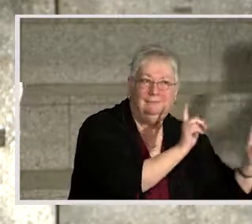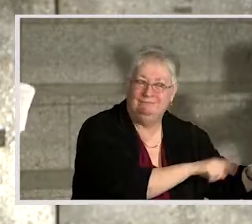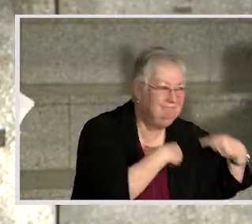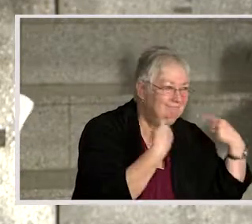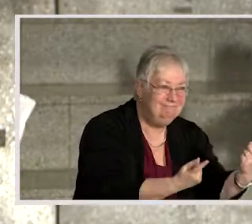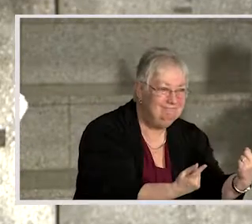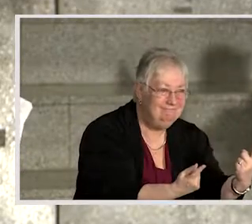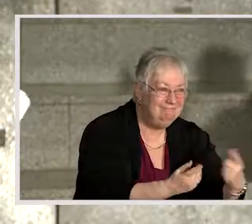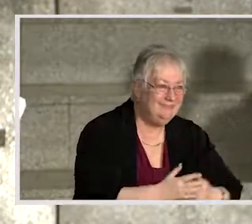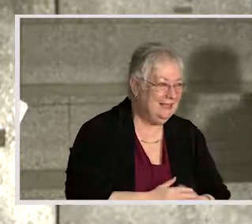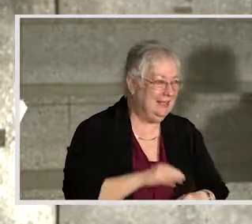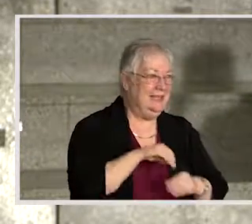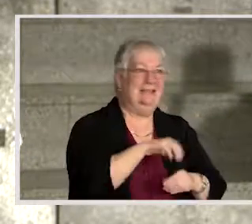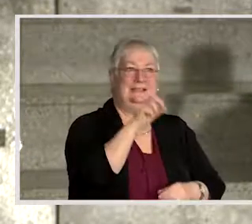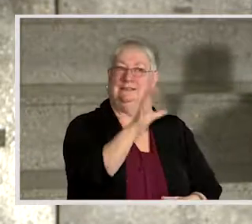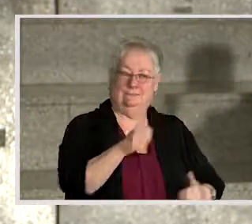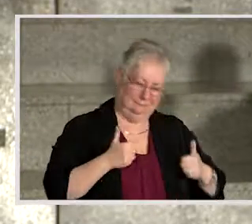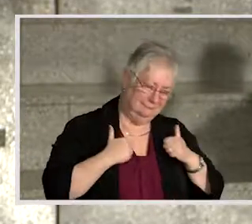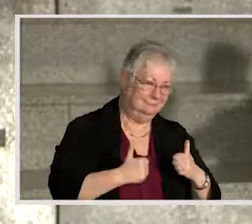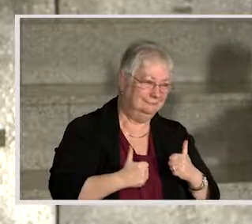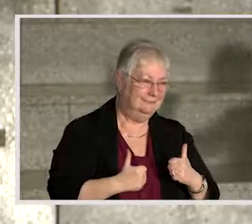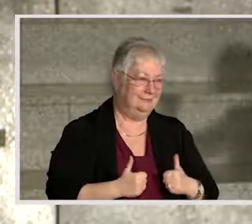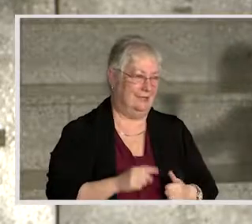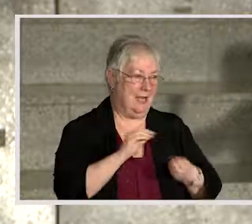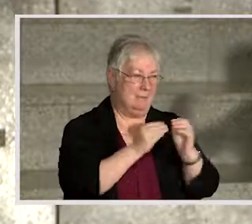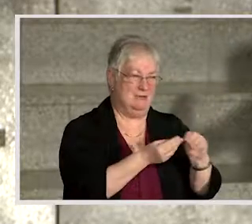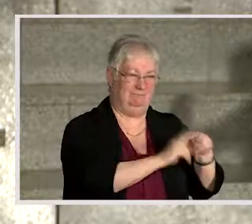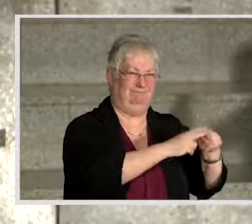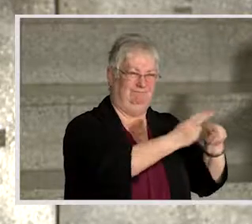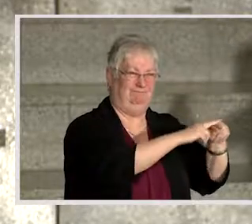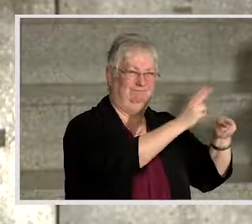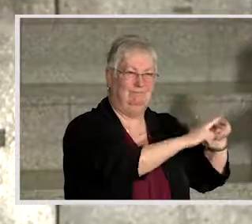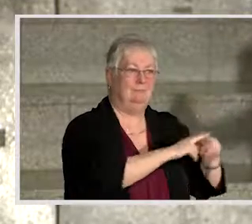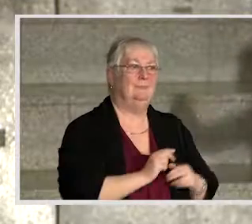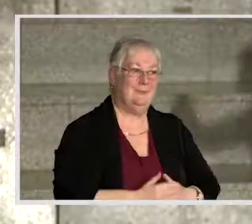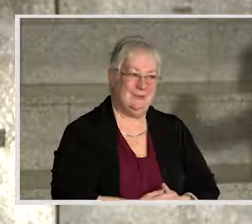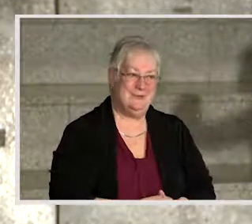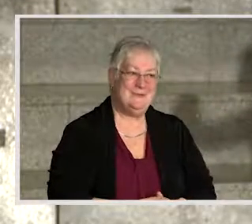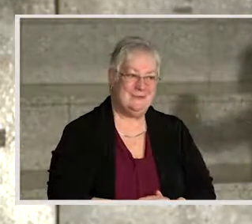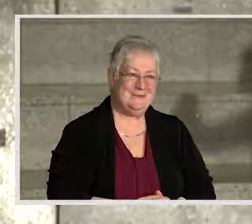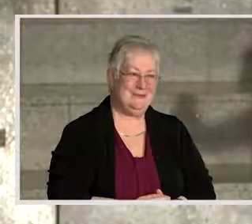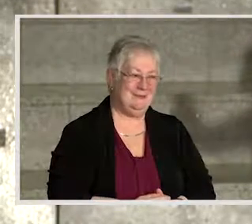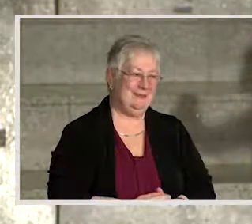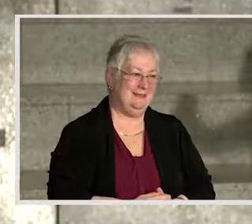ALL OF OUR NUMBERS WERE MOVING IN THE RIGHT DIRECTION AND THAT'S IMPORTANT TO SAY AND A LOT OF PEOPLE HAVE